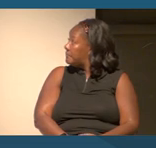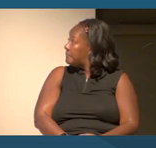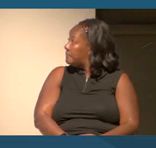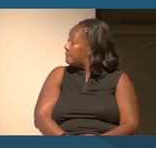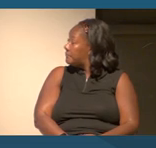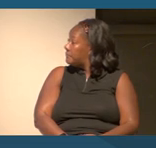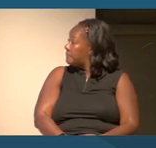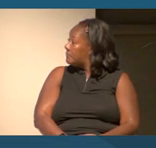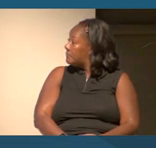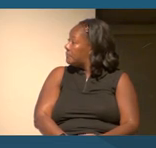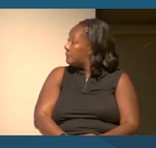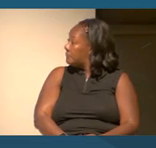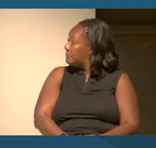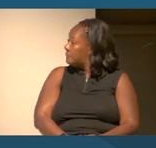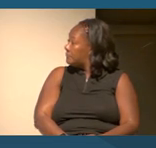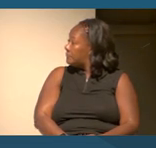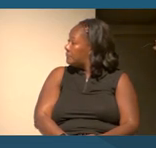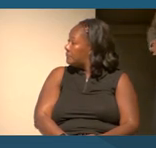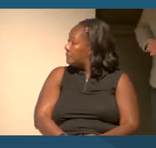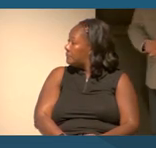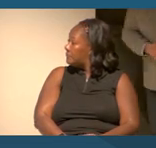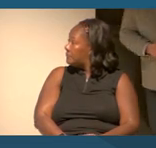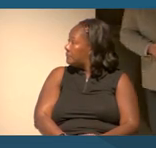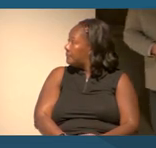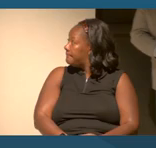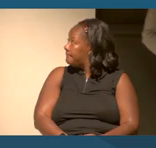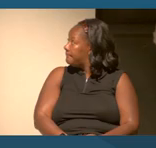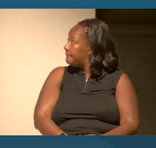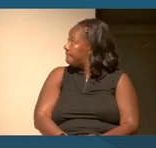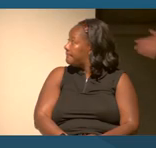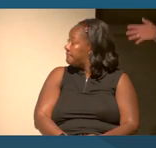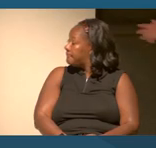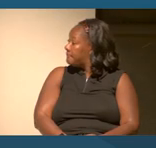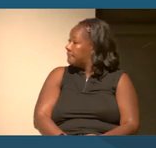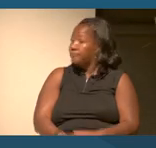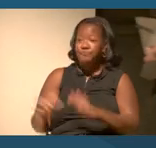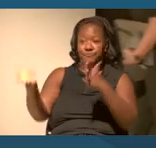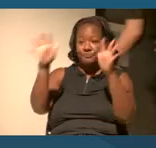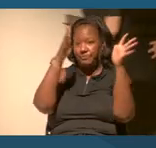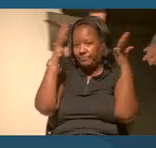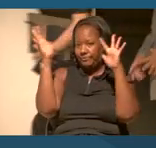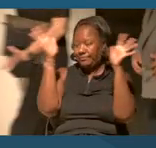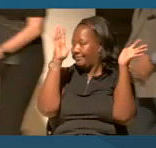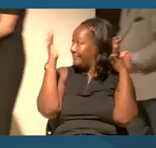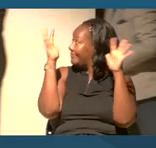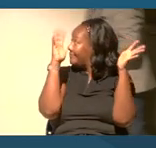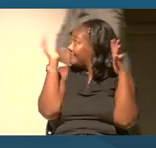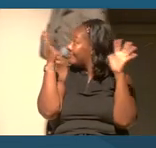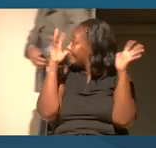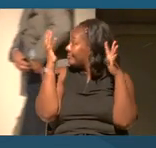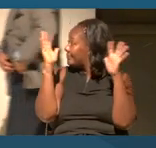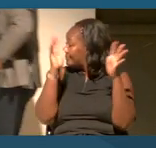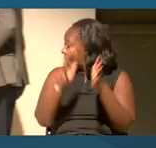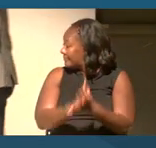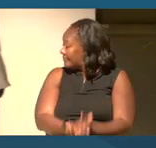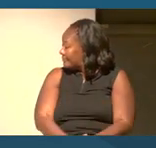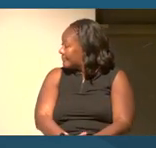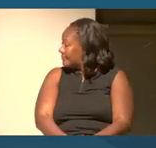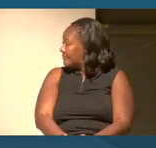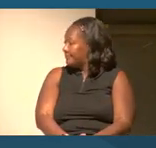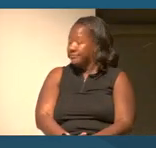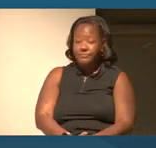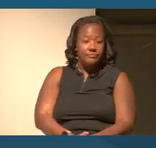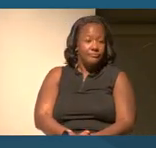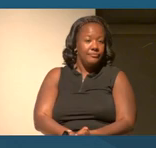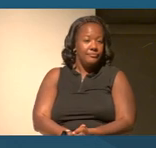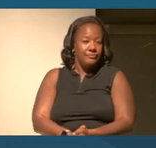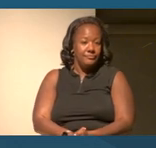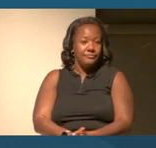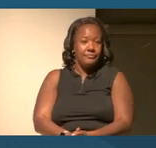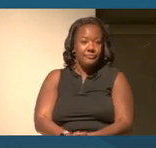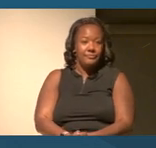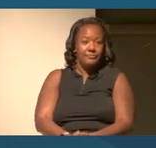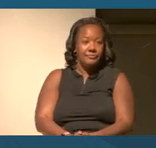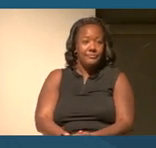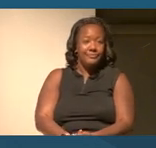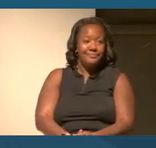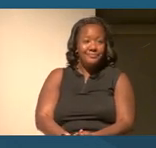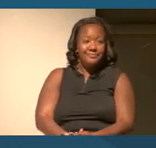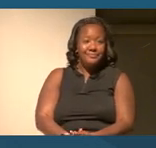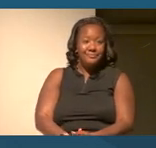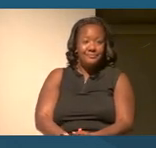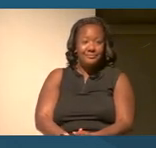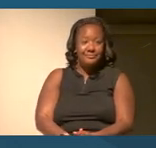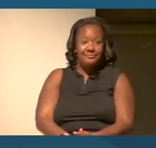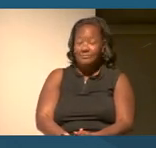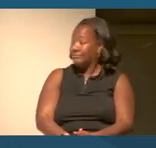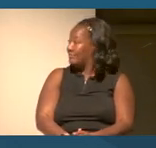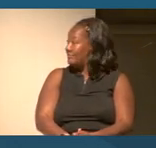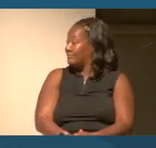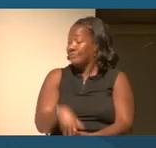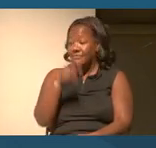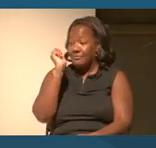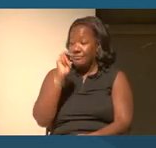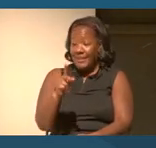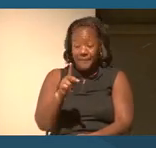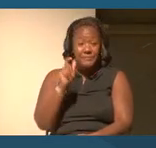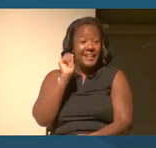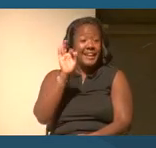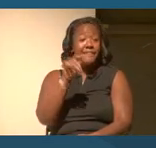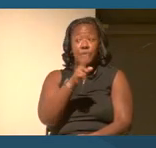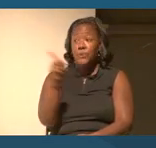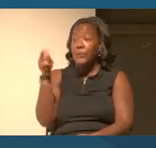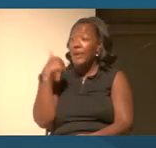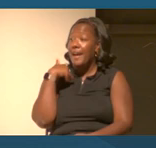OK, just a reminder, if you have a question that you wanna jot down, please just wave